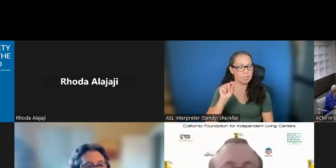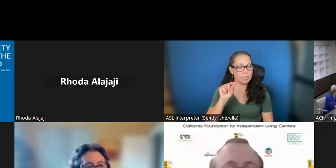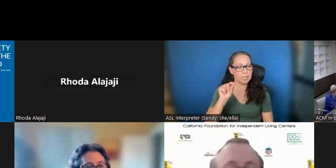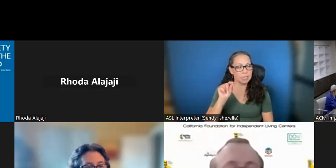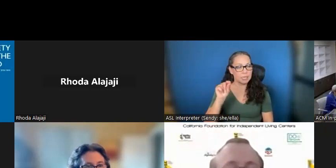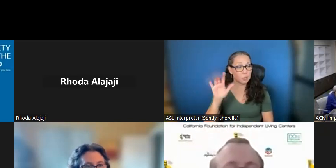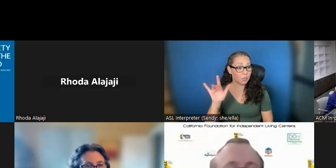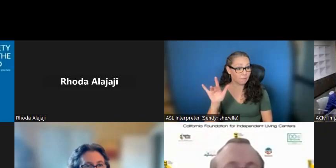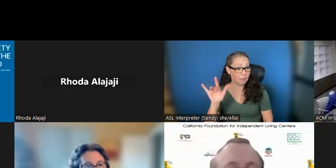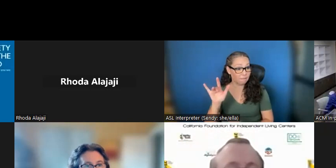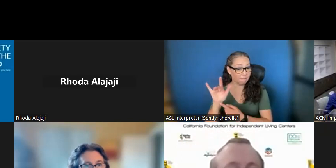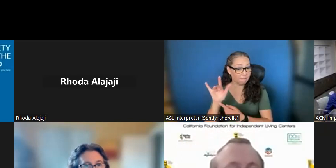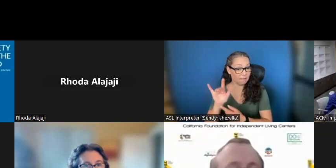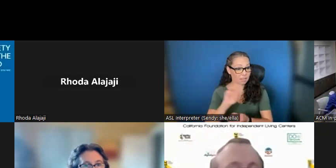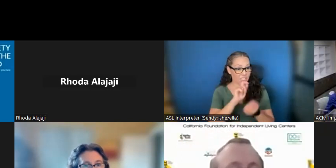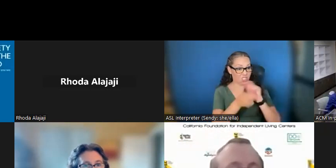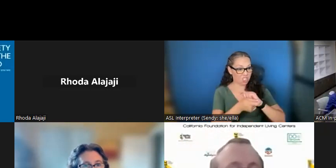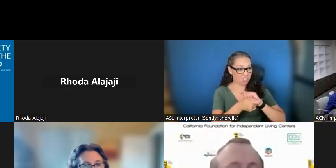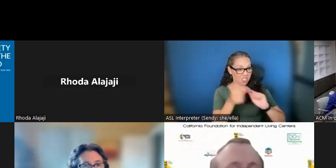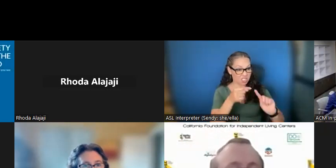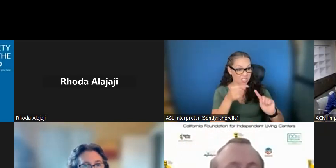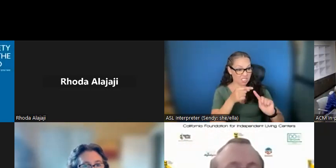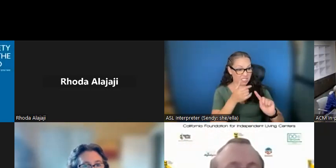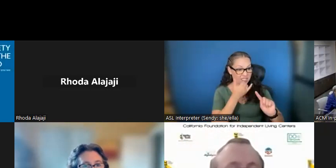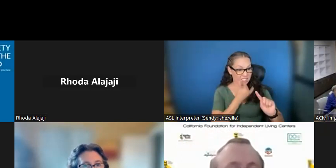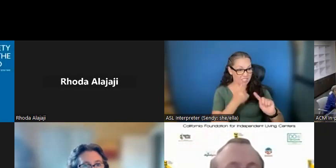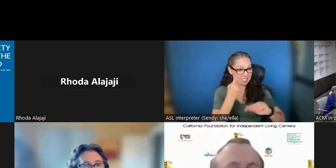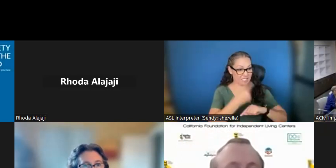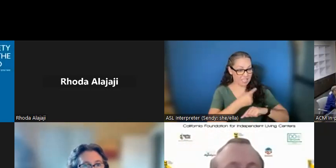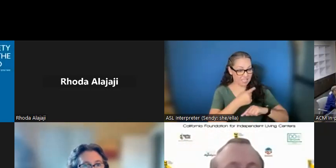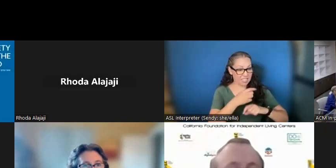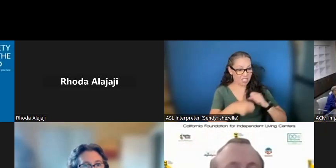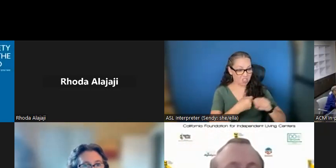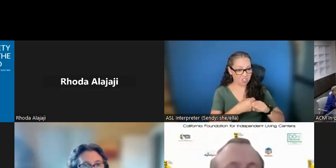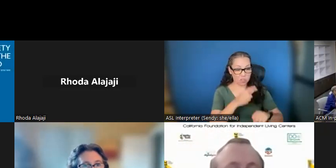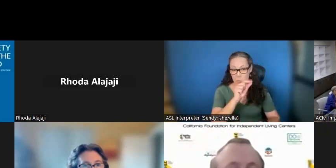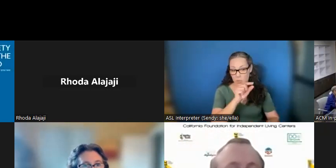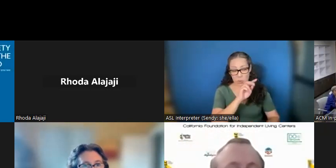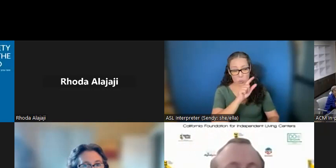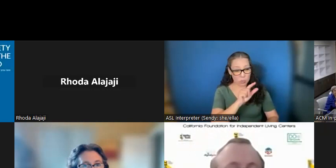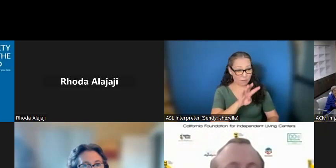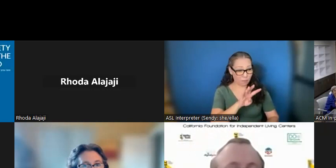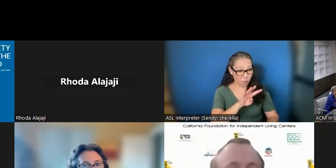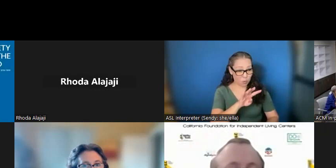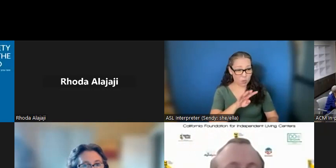thank you and I'll I'll make the motion to accept the uh dates with the one correction great thank